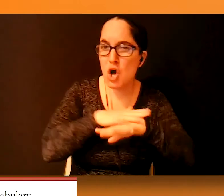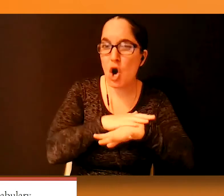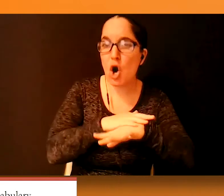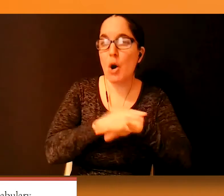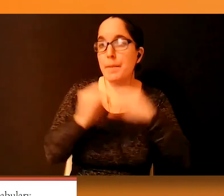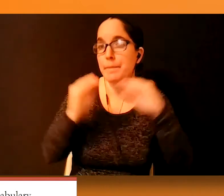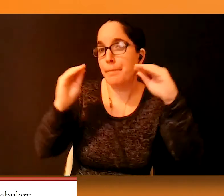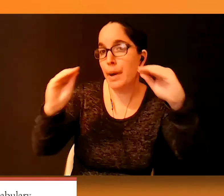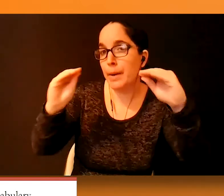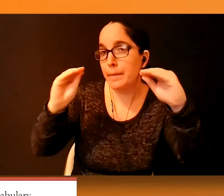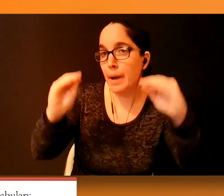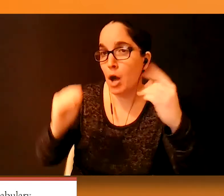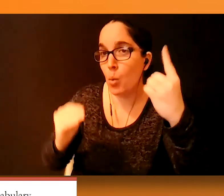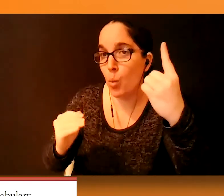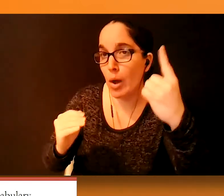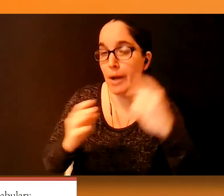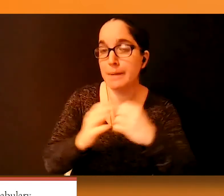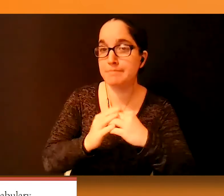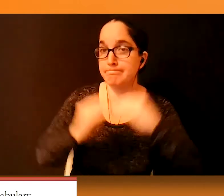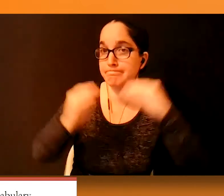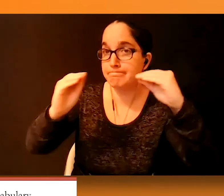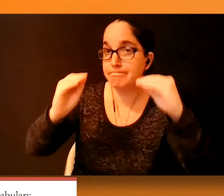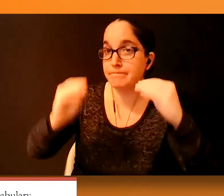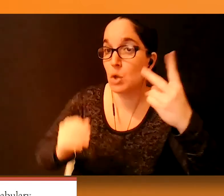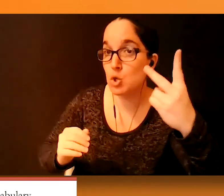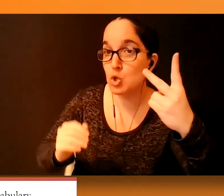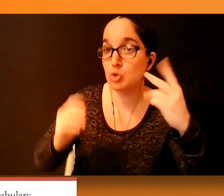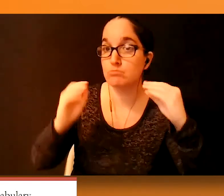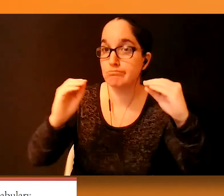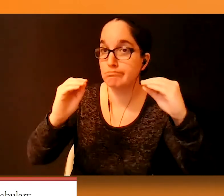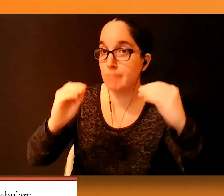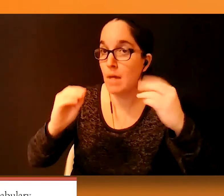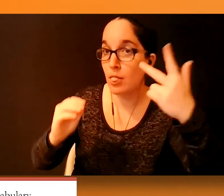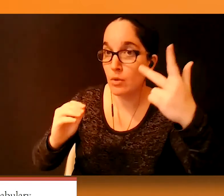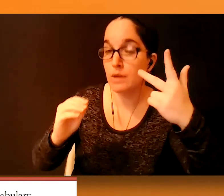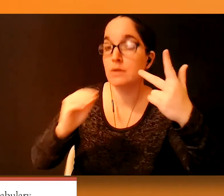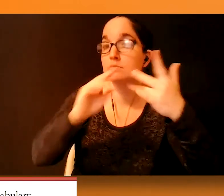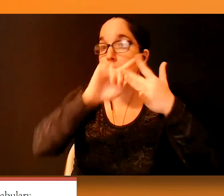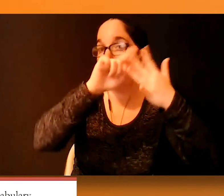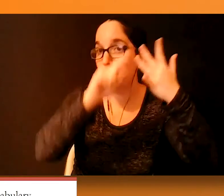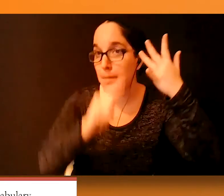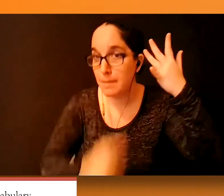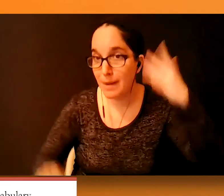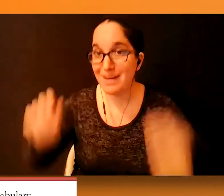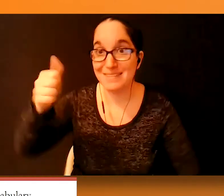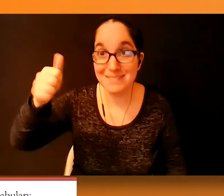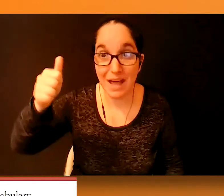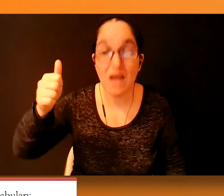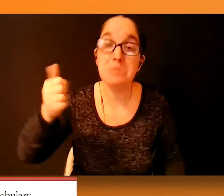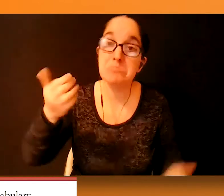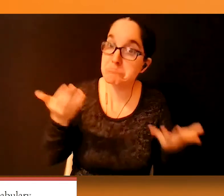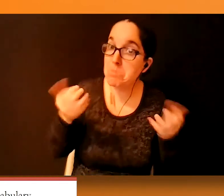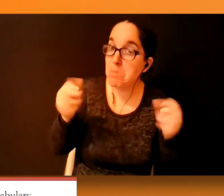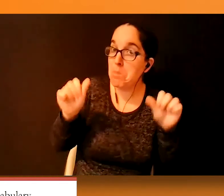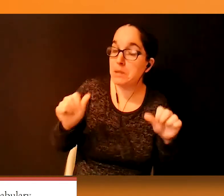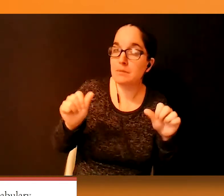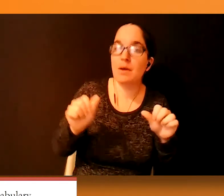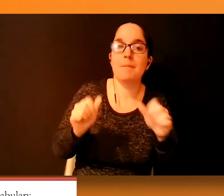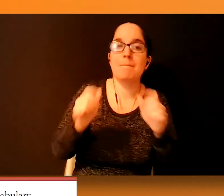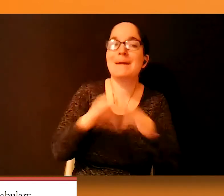I know that feels probably very slow. But if we really, you know, that's why you have to be so intentional. If you're only gonna have 7 to 10 words,